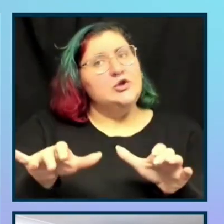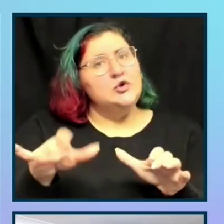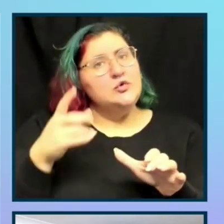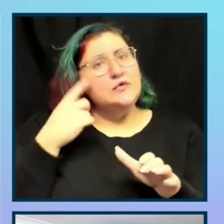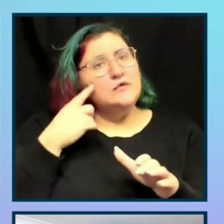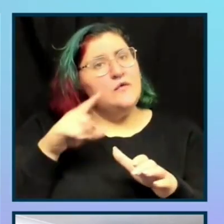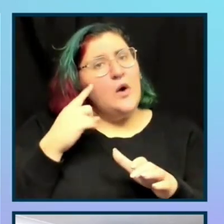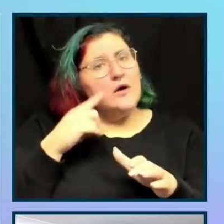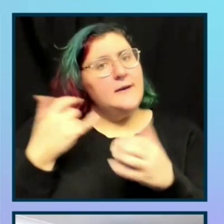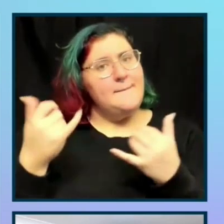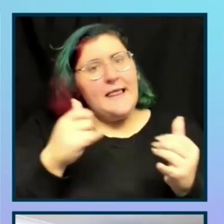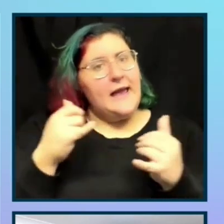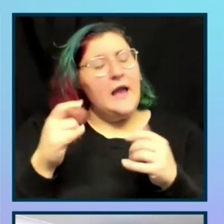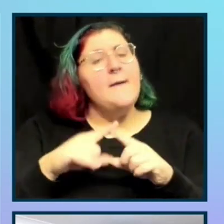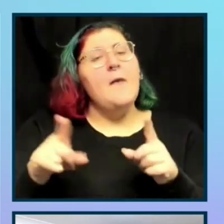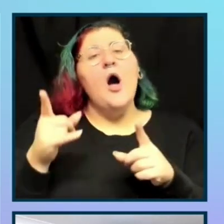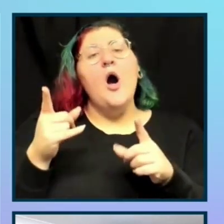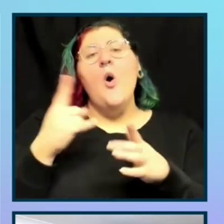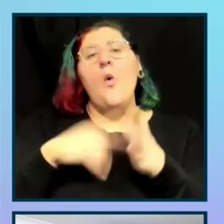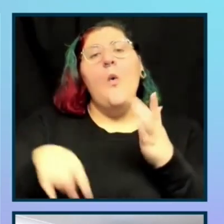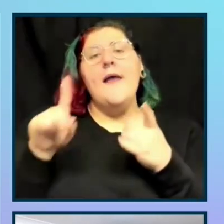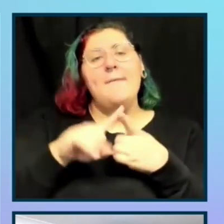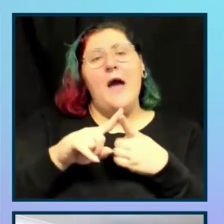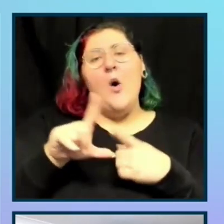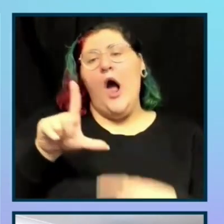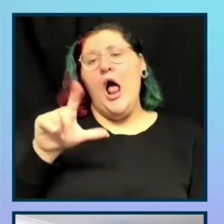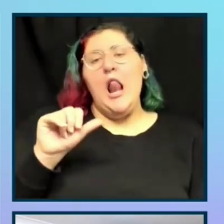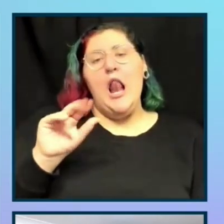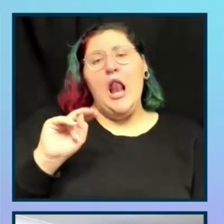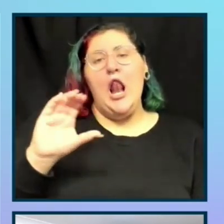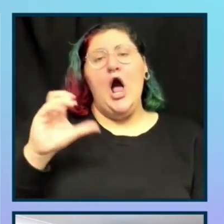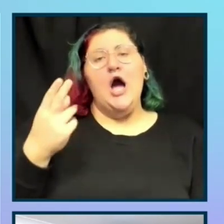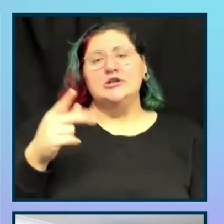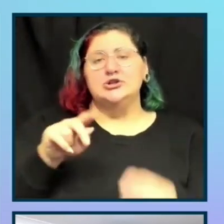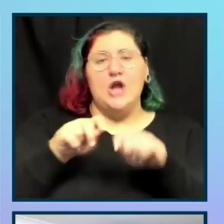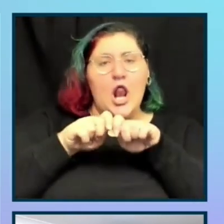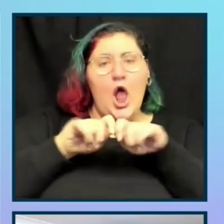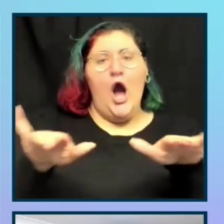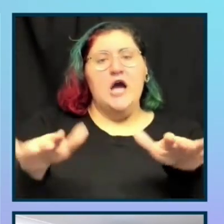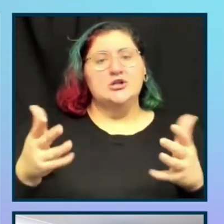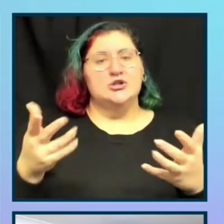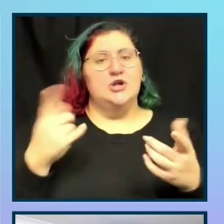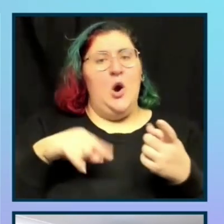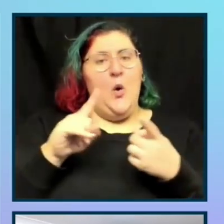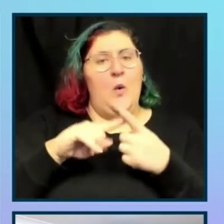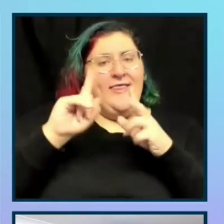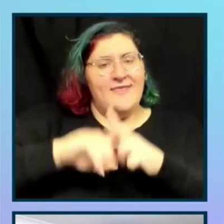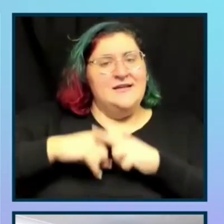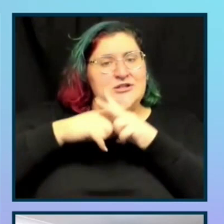So there's a title screen for Sea Of Thieves season five here, but you know, that was just to have a title screen there.